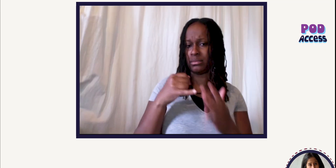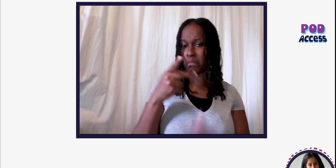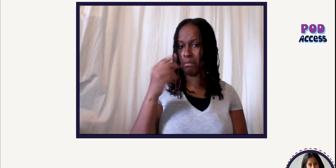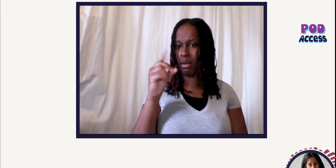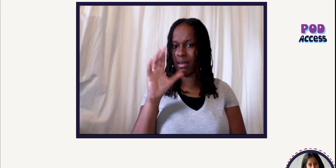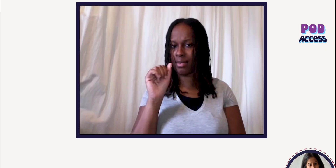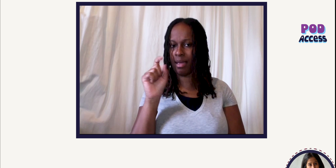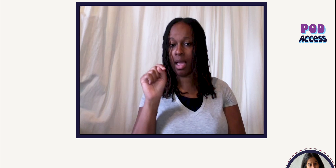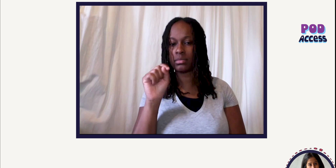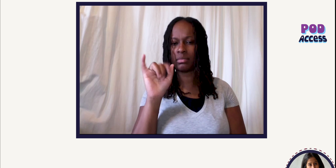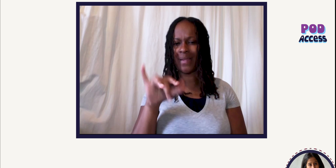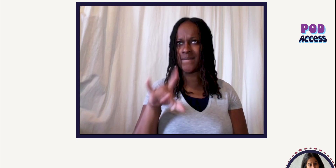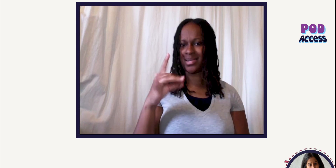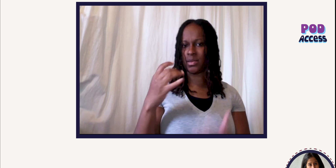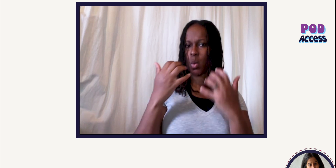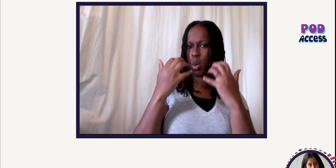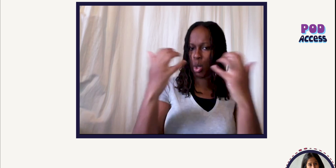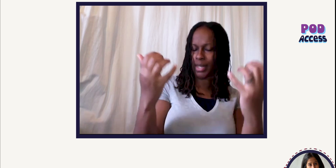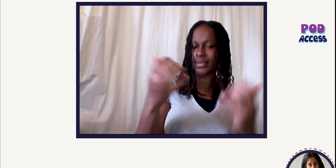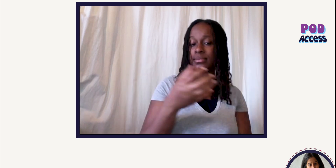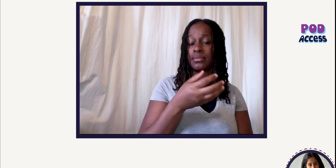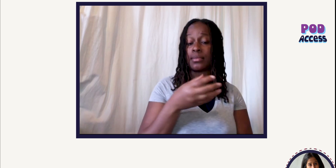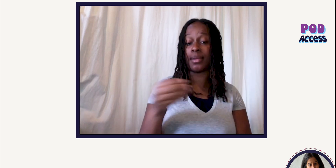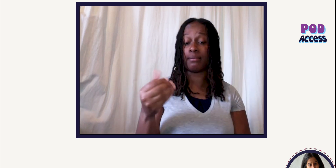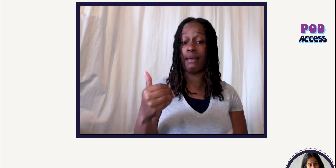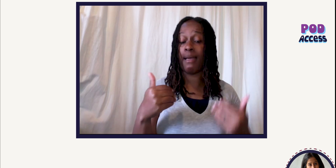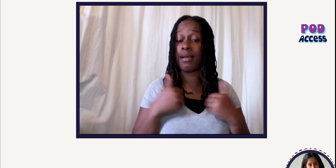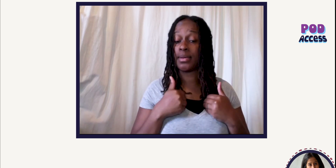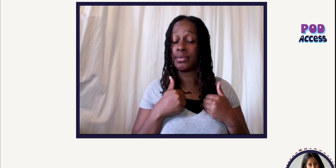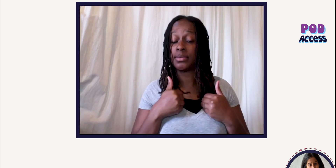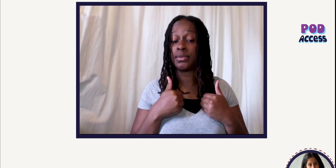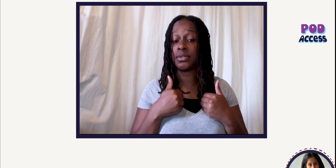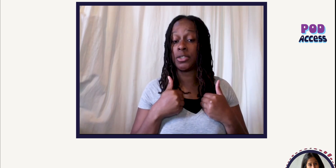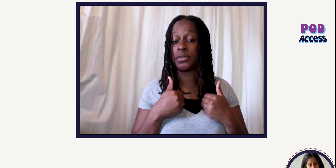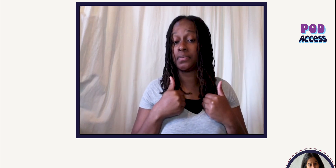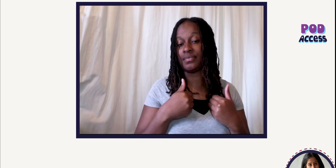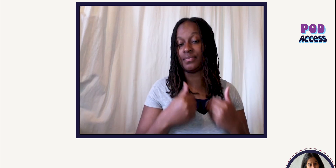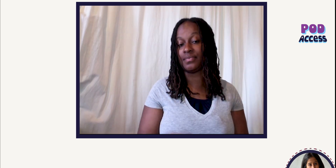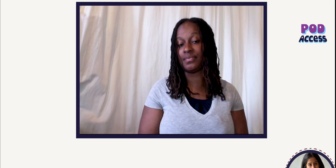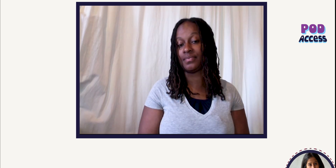It's a podcast that finds its audience and has